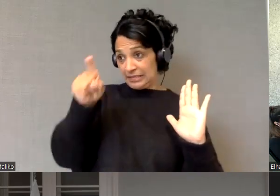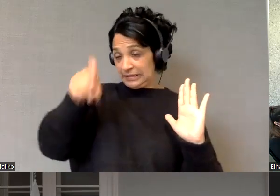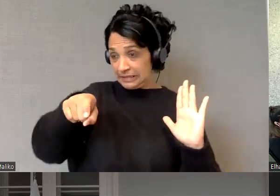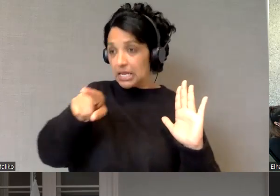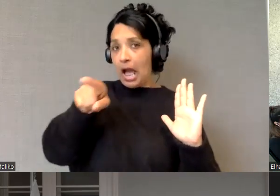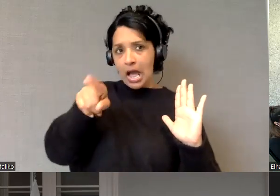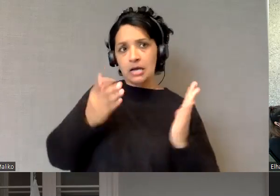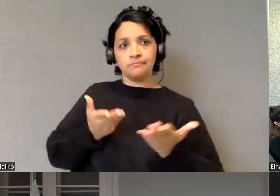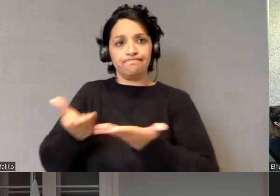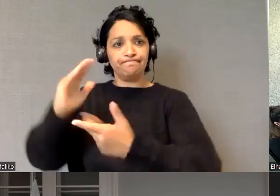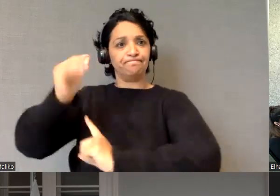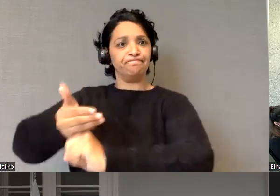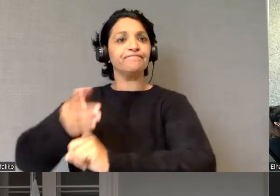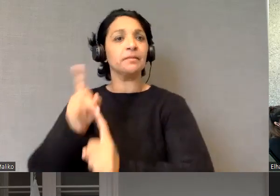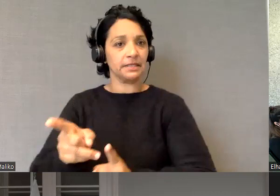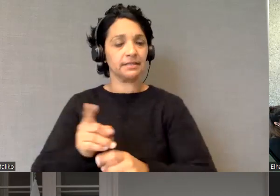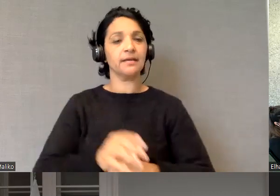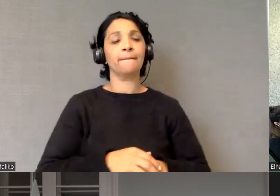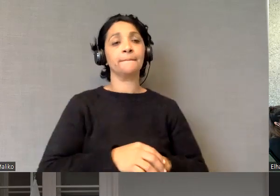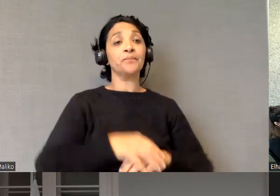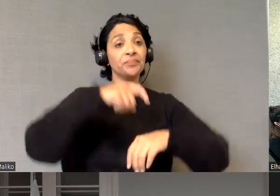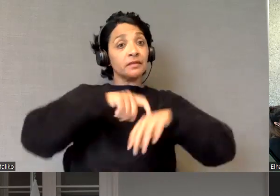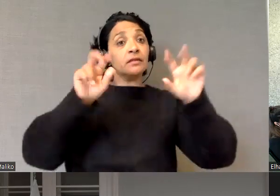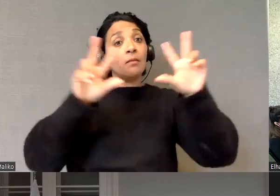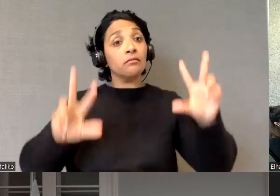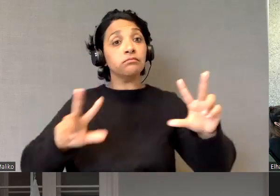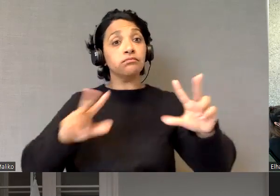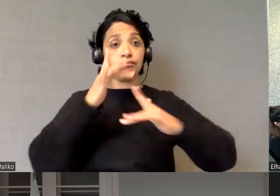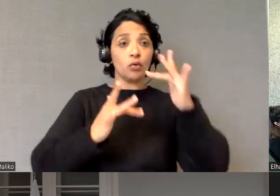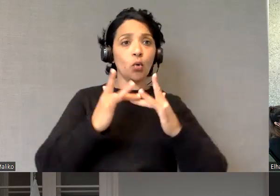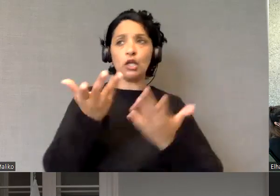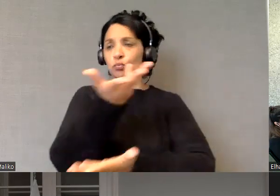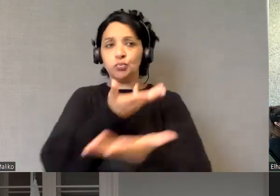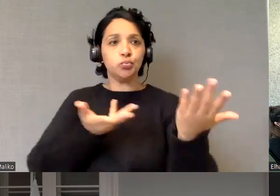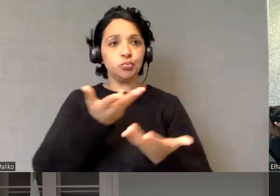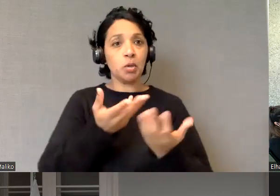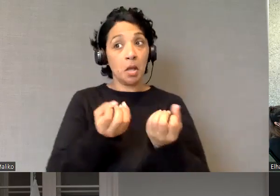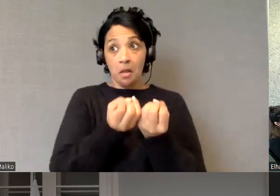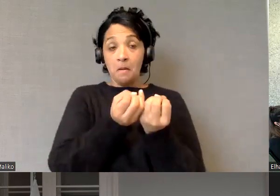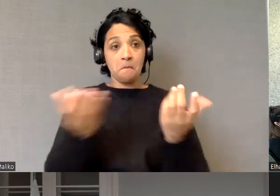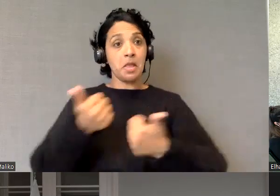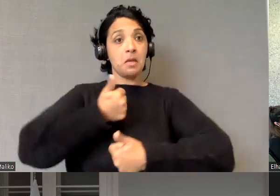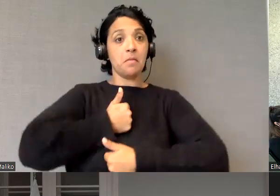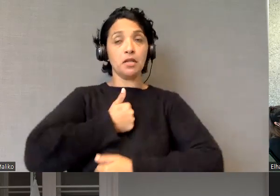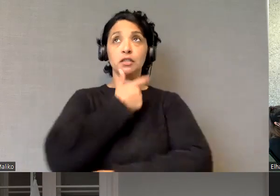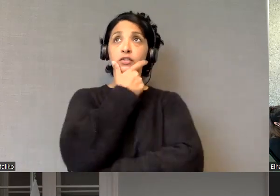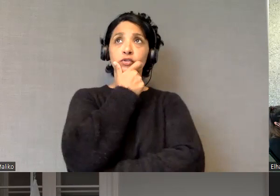During the consultations this was something that was a light bulb moment for a lot of militaries. On the first